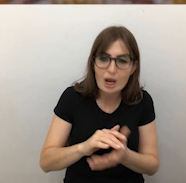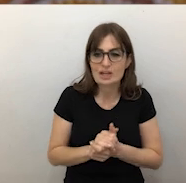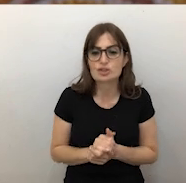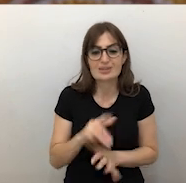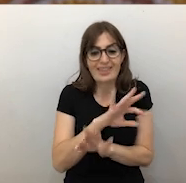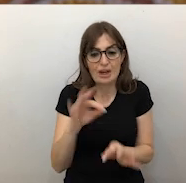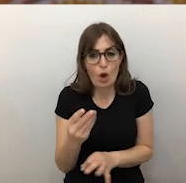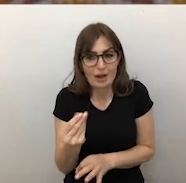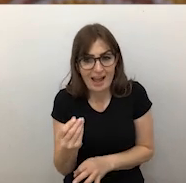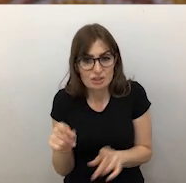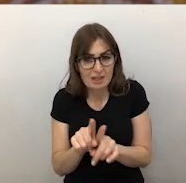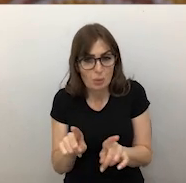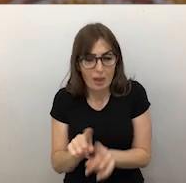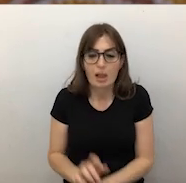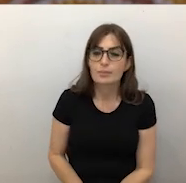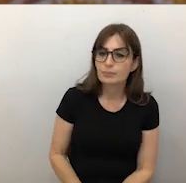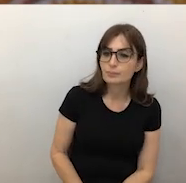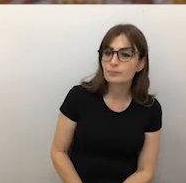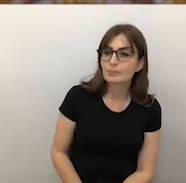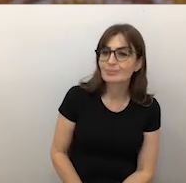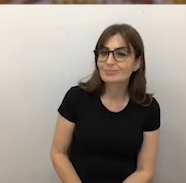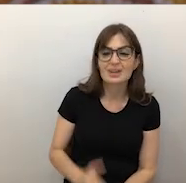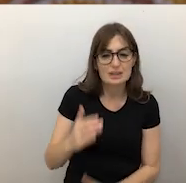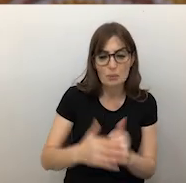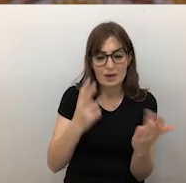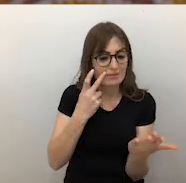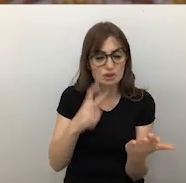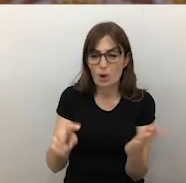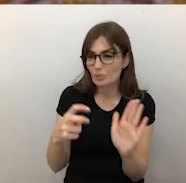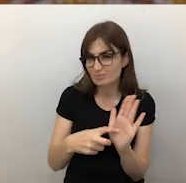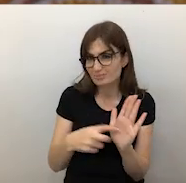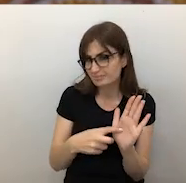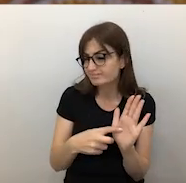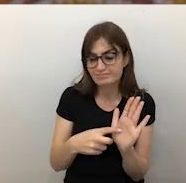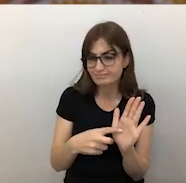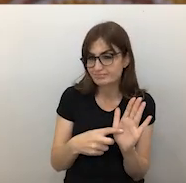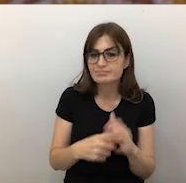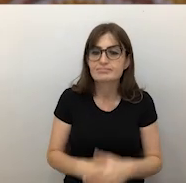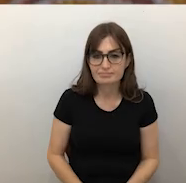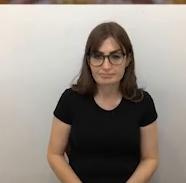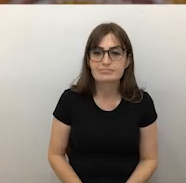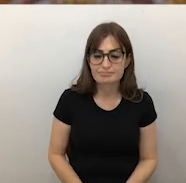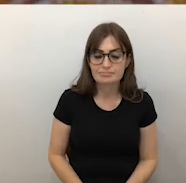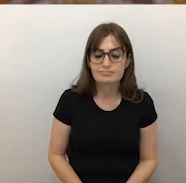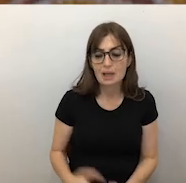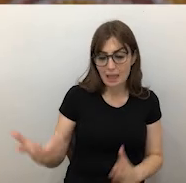as depreciation, that a non-cash expense and therefore will never appear in the cash flow statement.